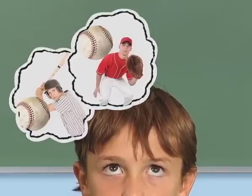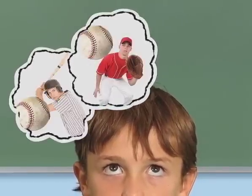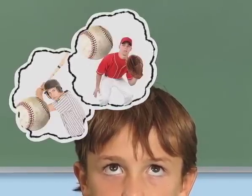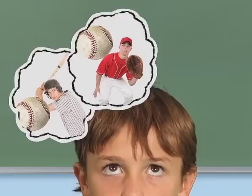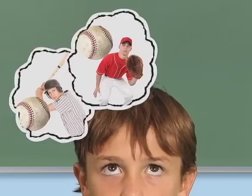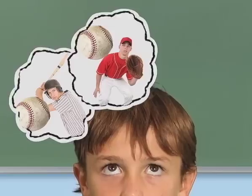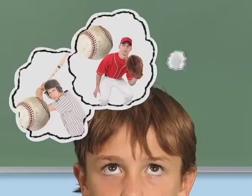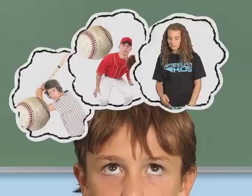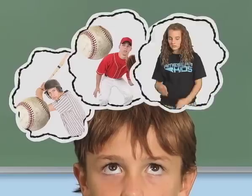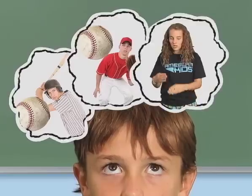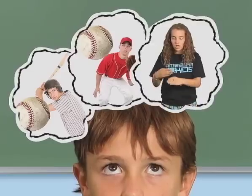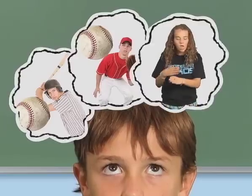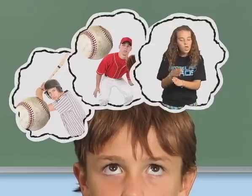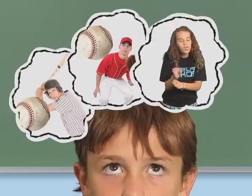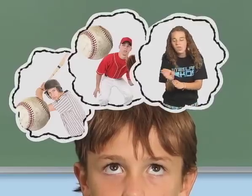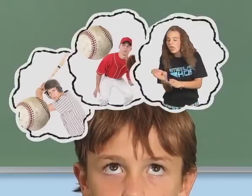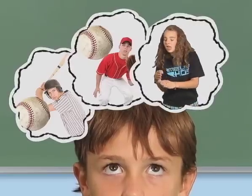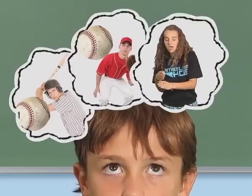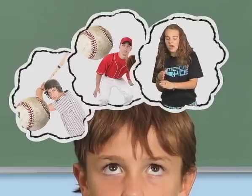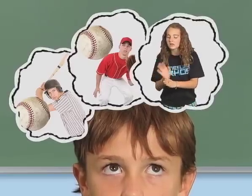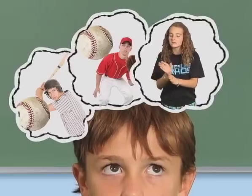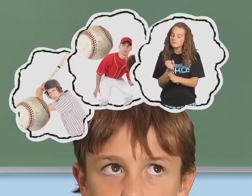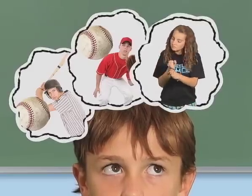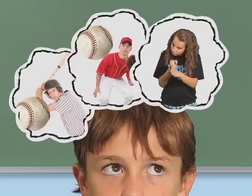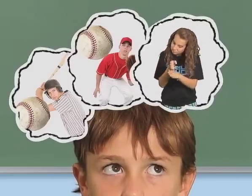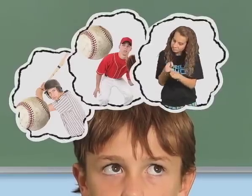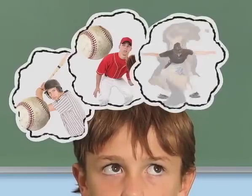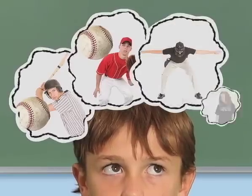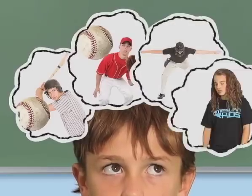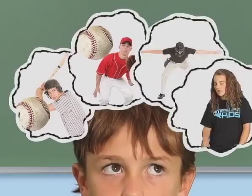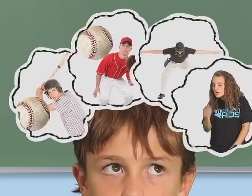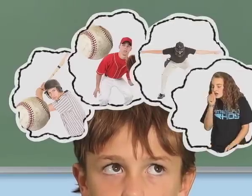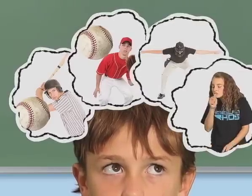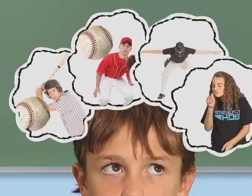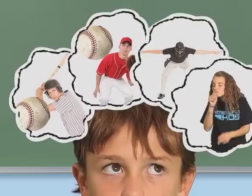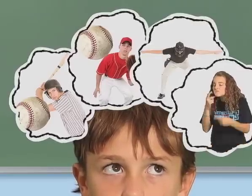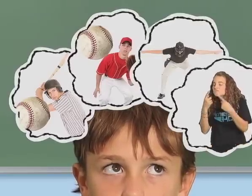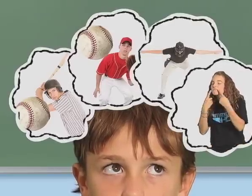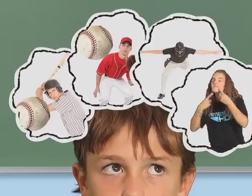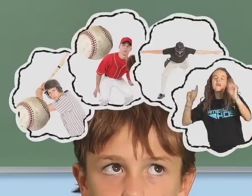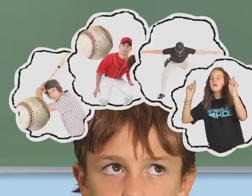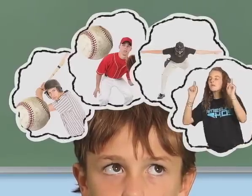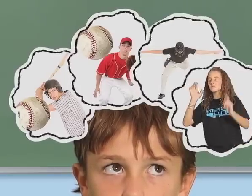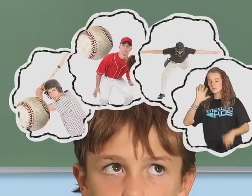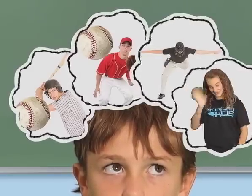MAINTAIN YOUR PERSPECTIVE. THAT'S THE WAY, THE WAY TO FIND: